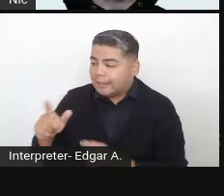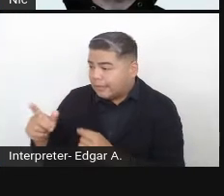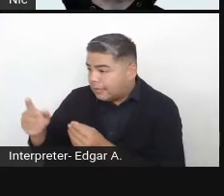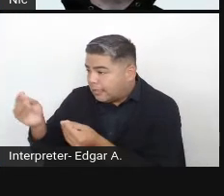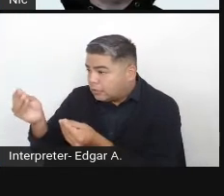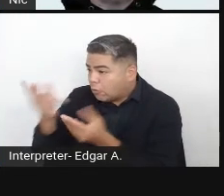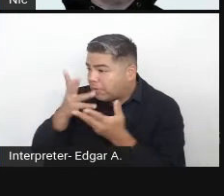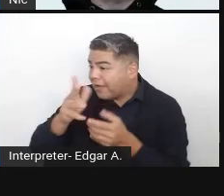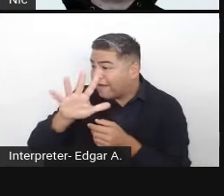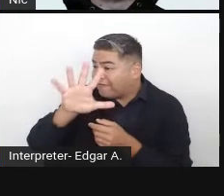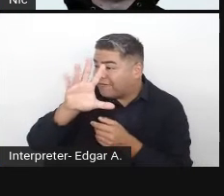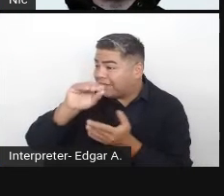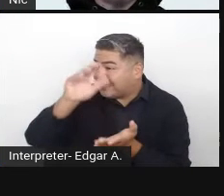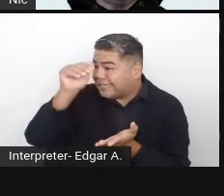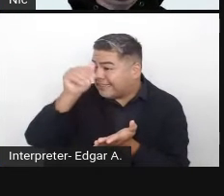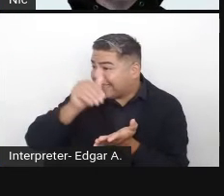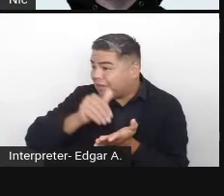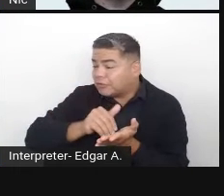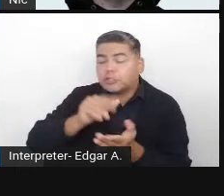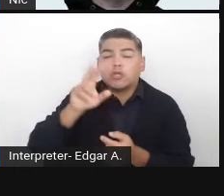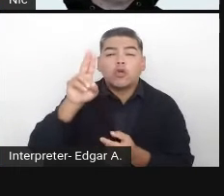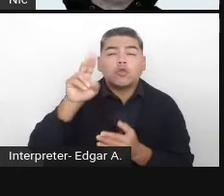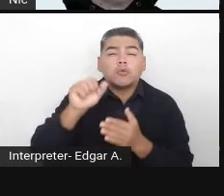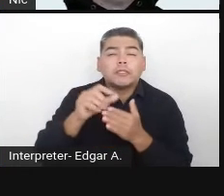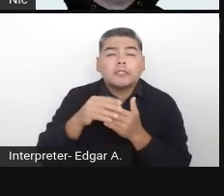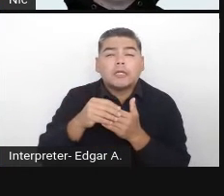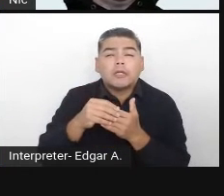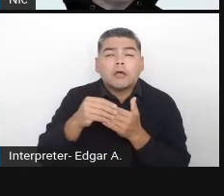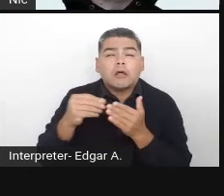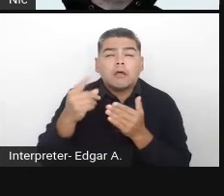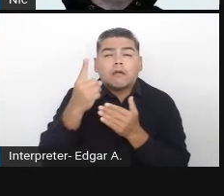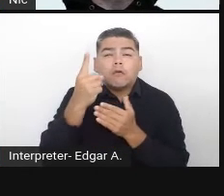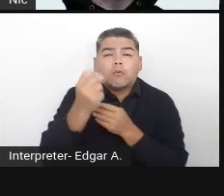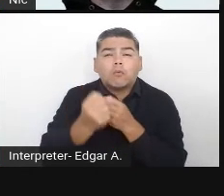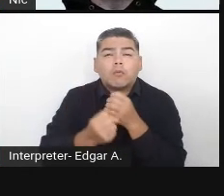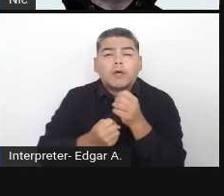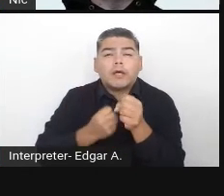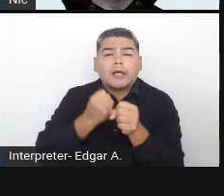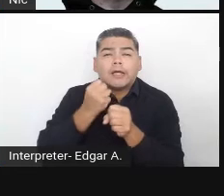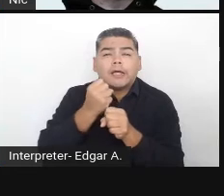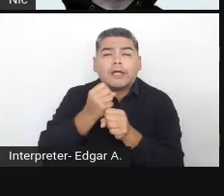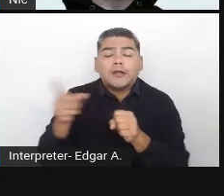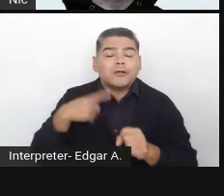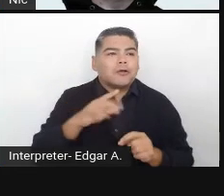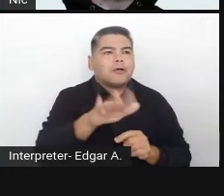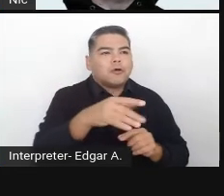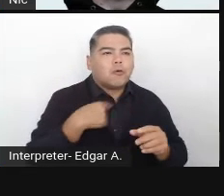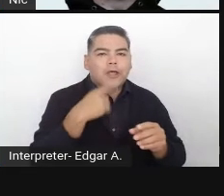just for one year, and they said, "We have a near 100% conformance